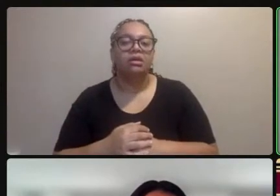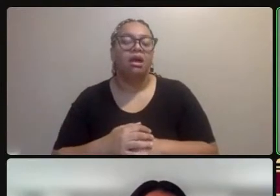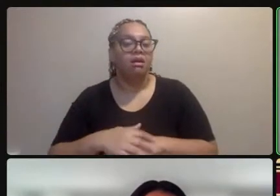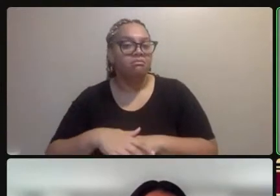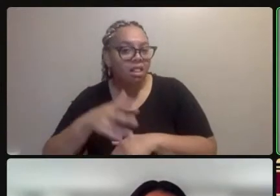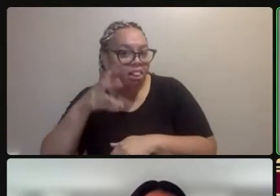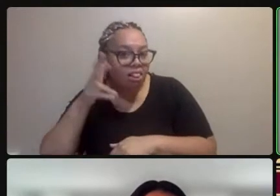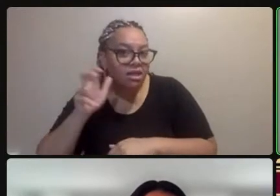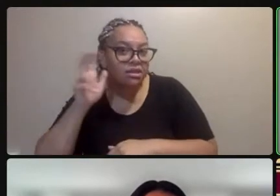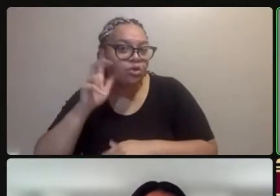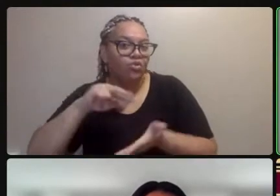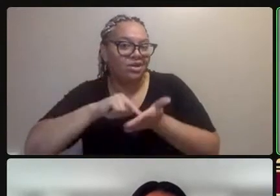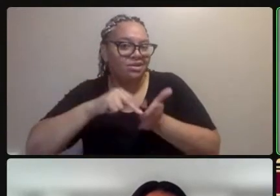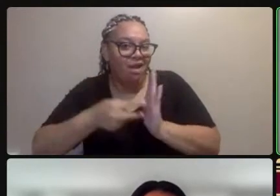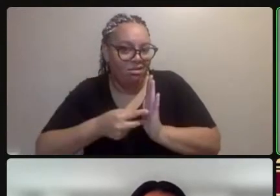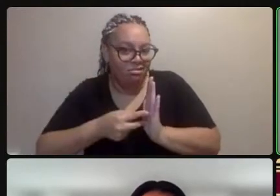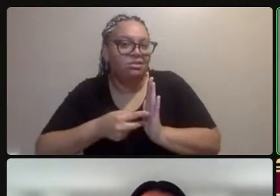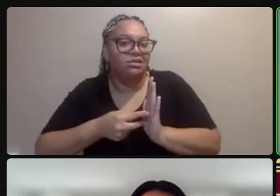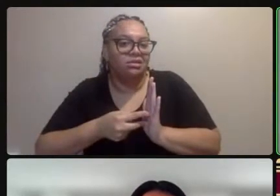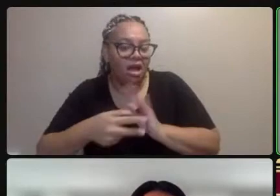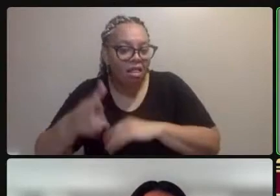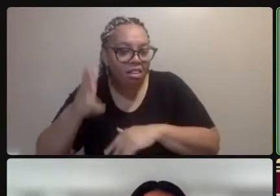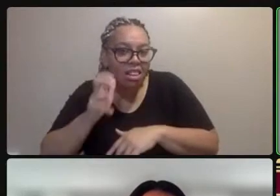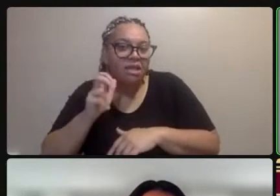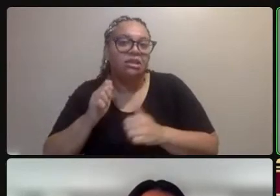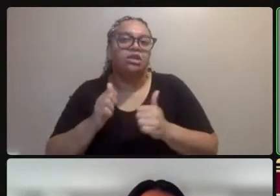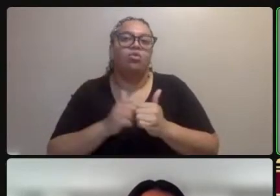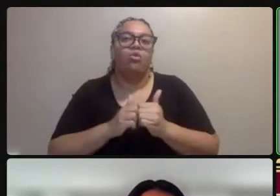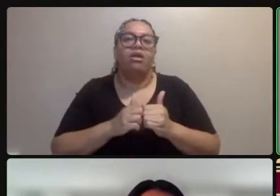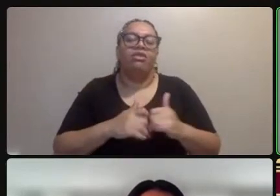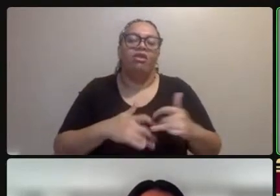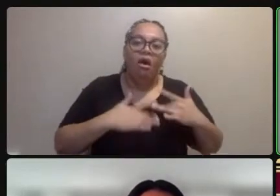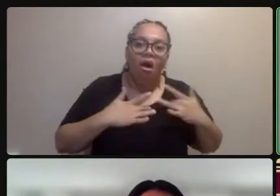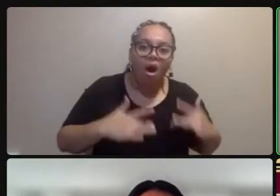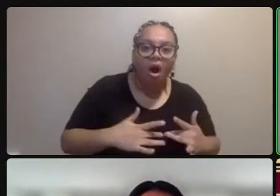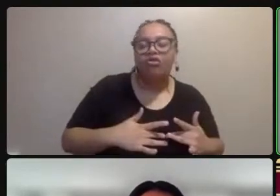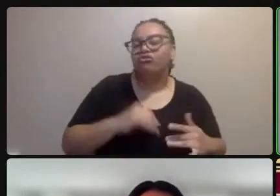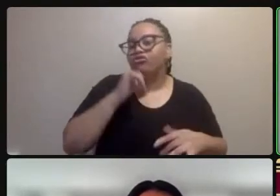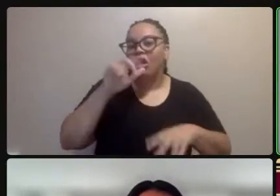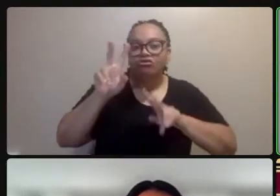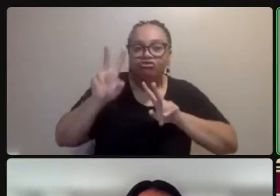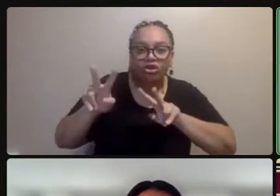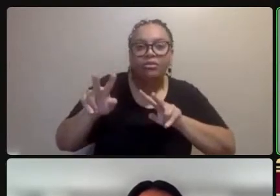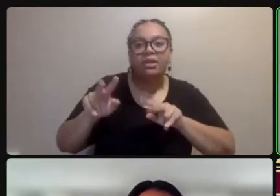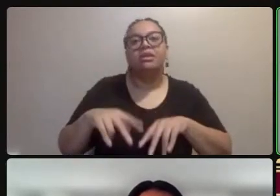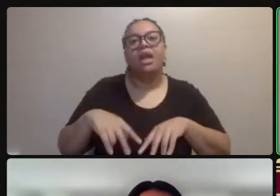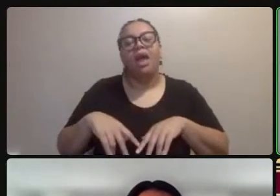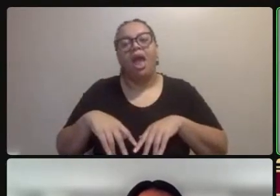NEED TO LEARN TO ENGAGE WITH